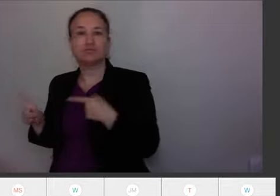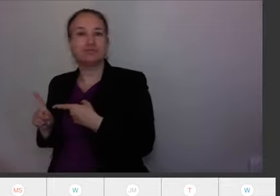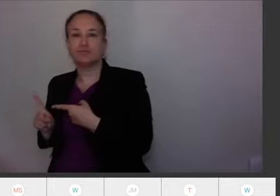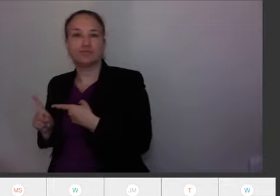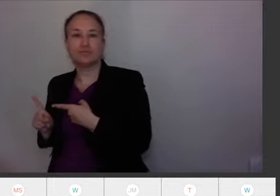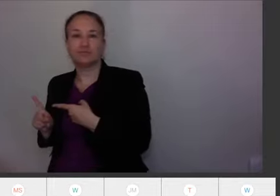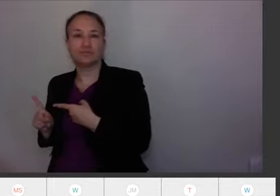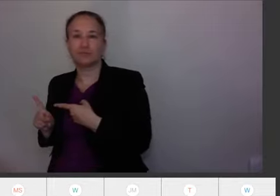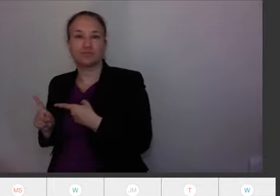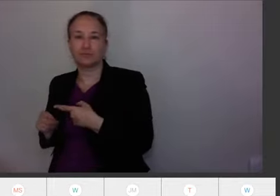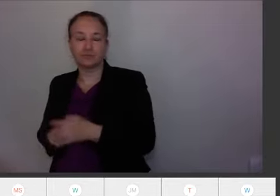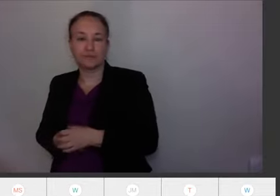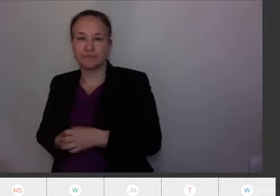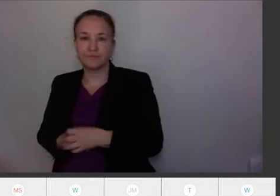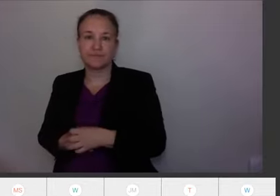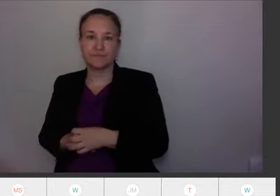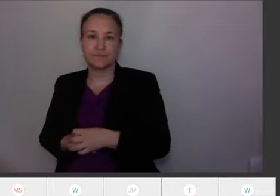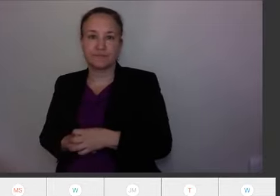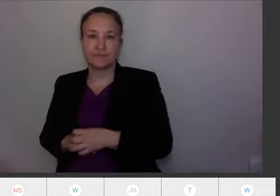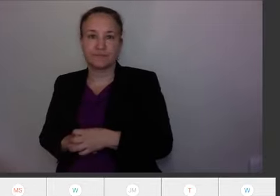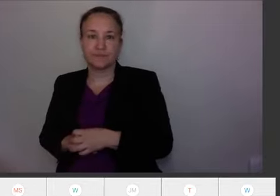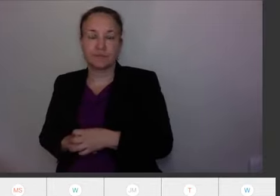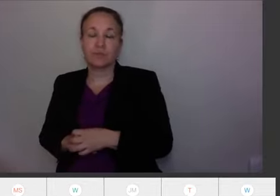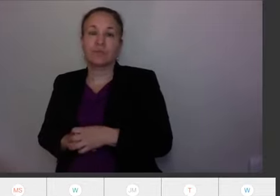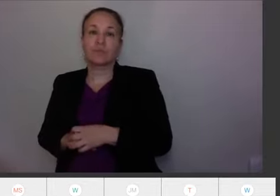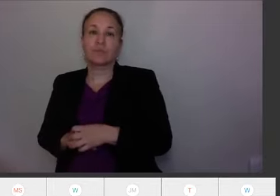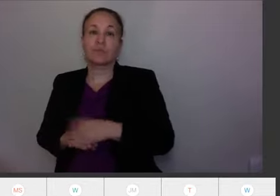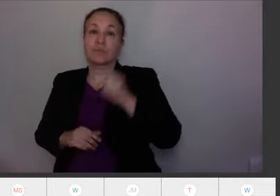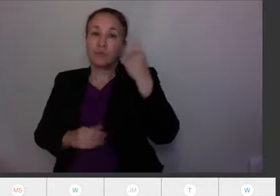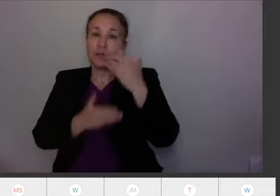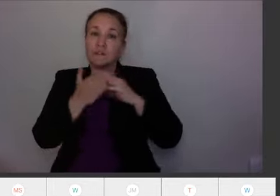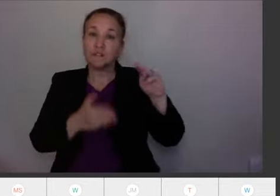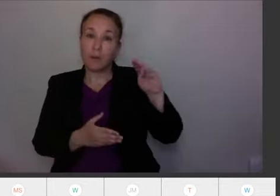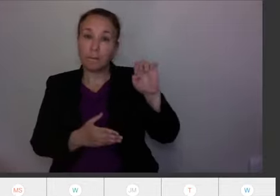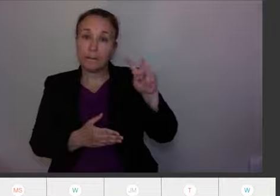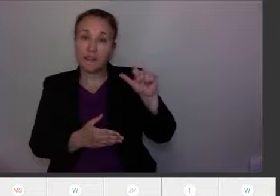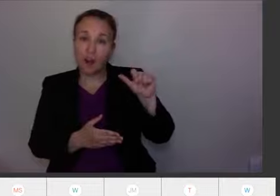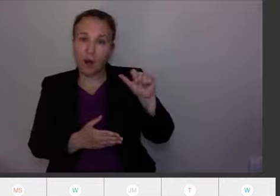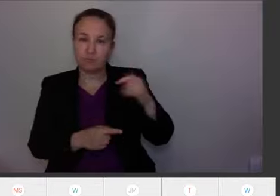considered infectious some media outlets incorrectly reported